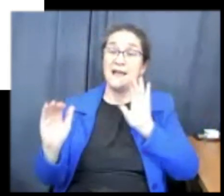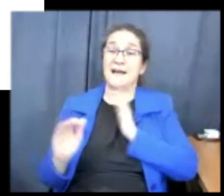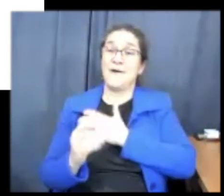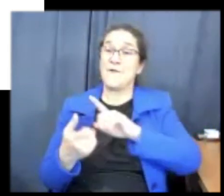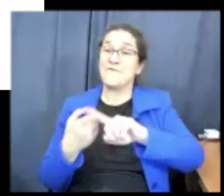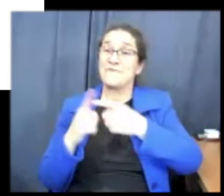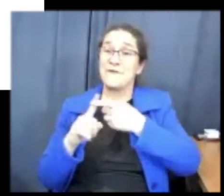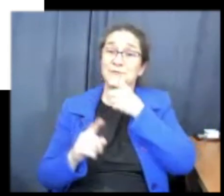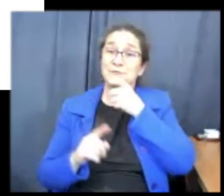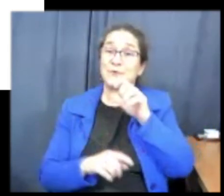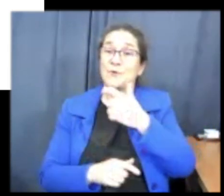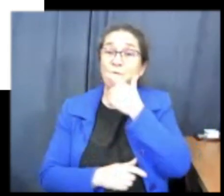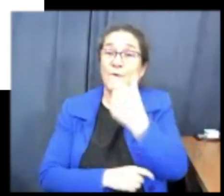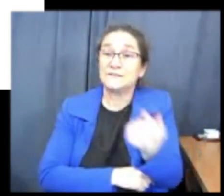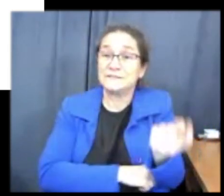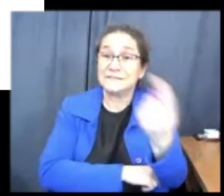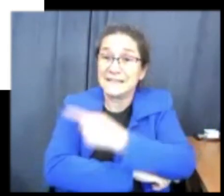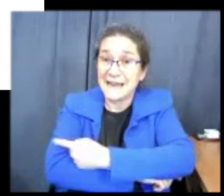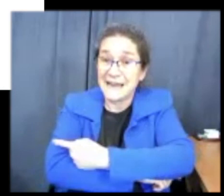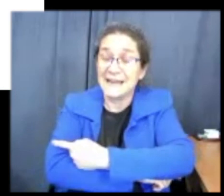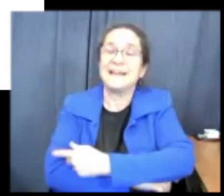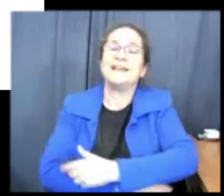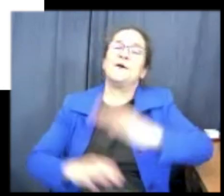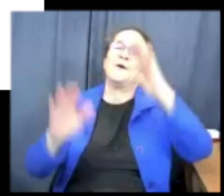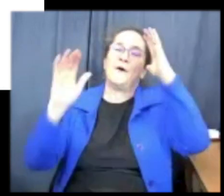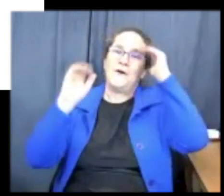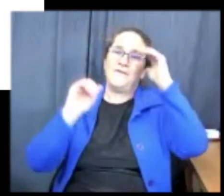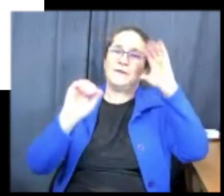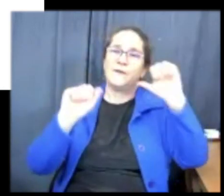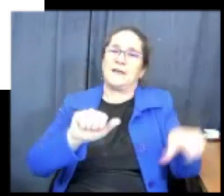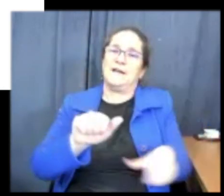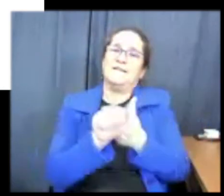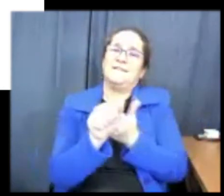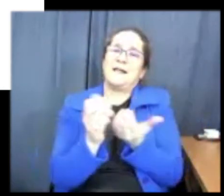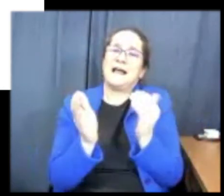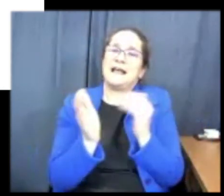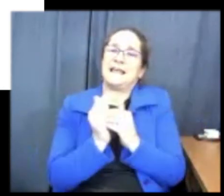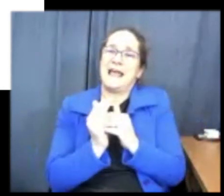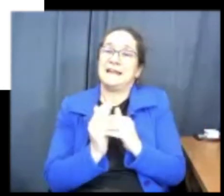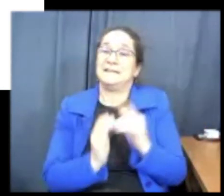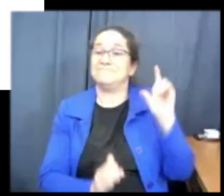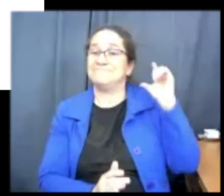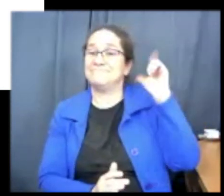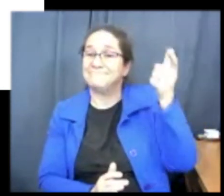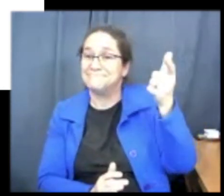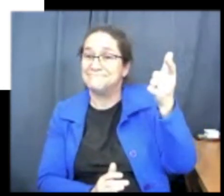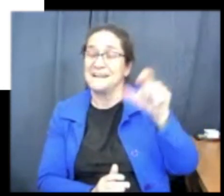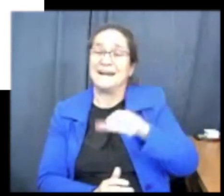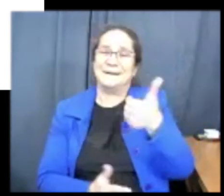today and hopefully we can follow up again at some point in time with another conversation. Have a good afternoon.